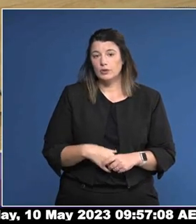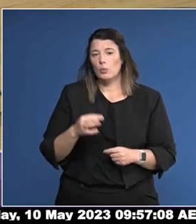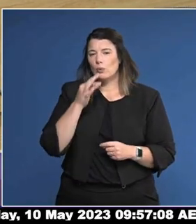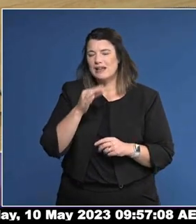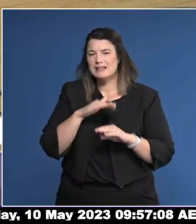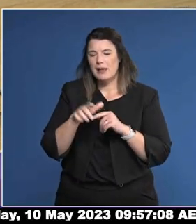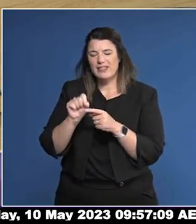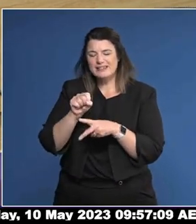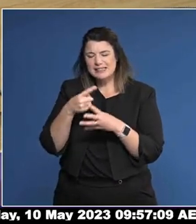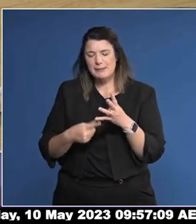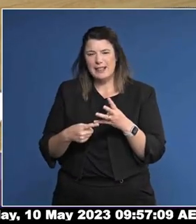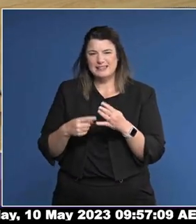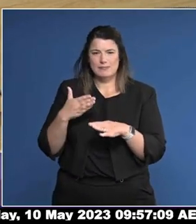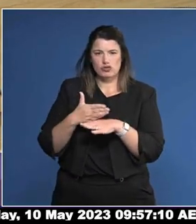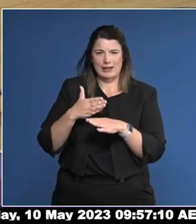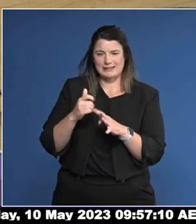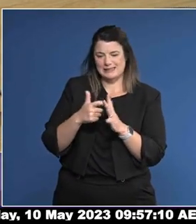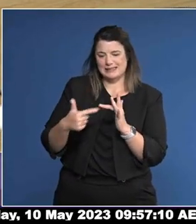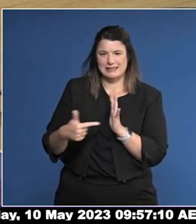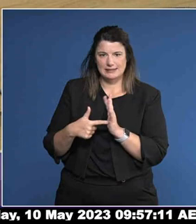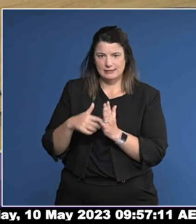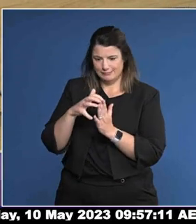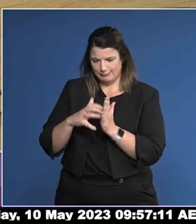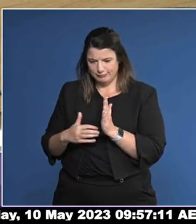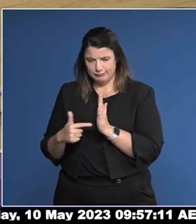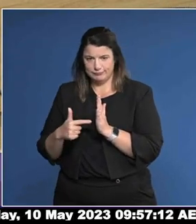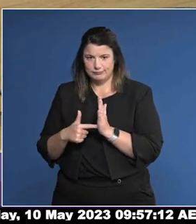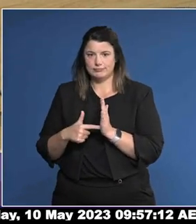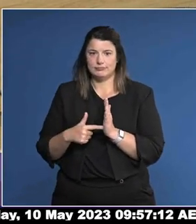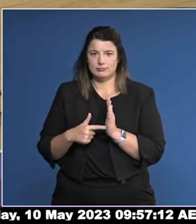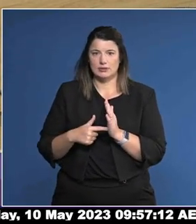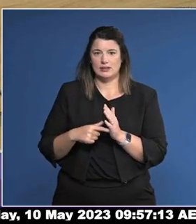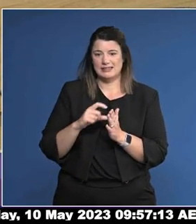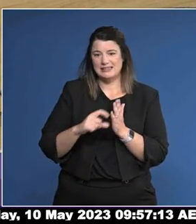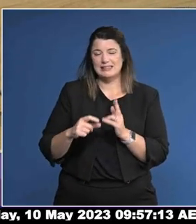Yes. MS EASTMAN: And you've given us a date there of 2000 - sorry, 2020,